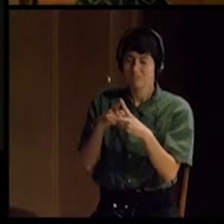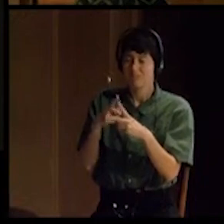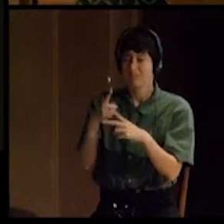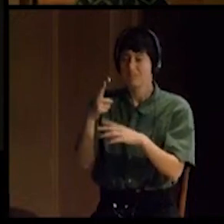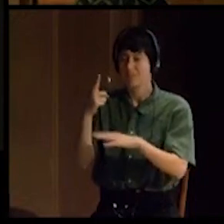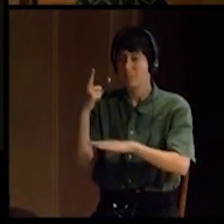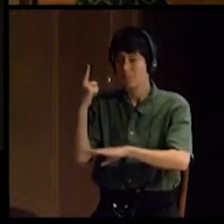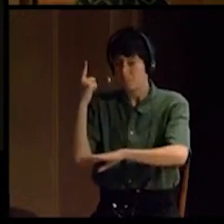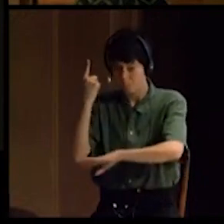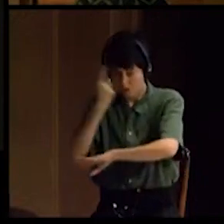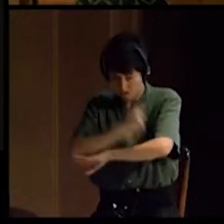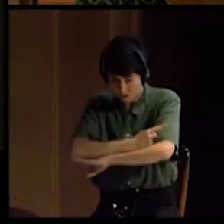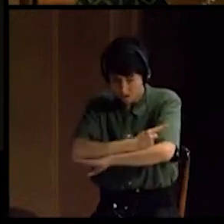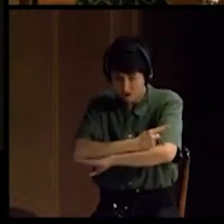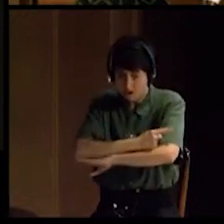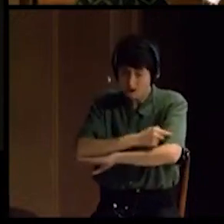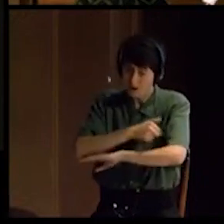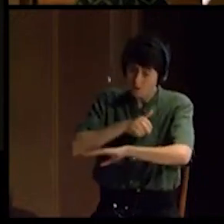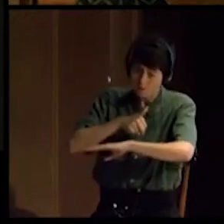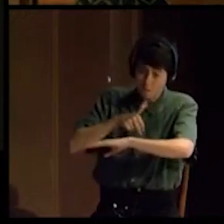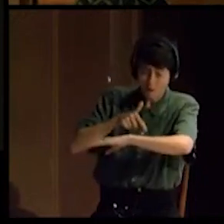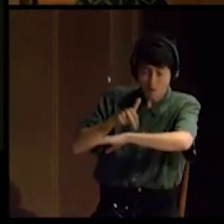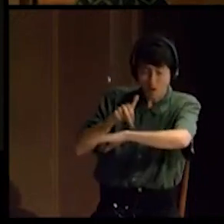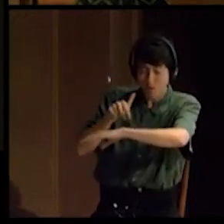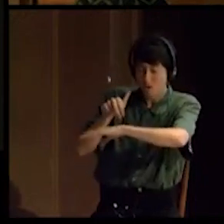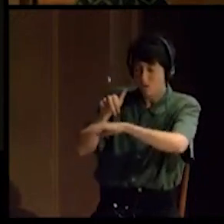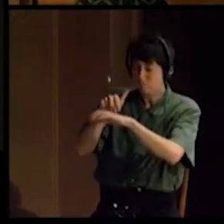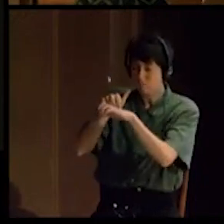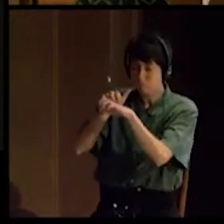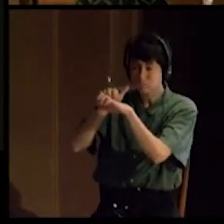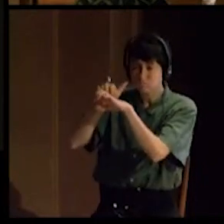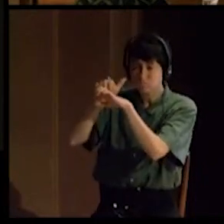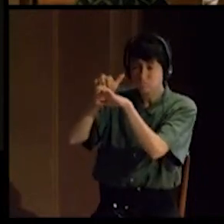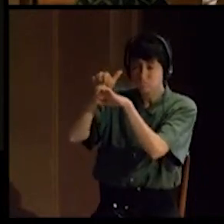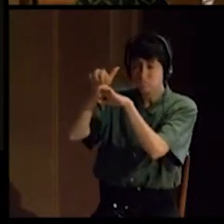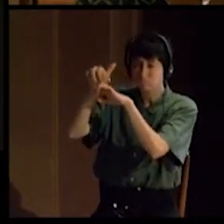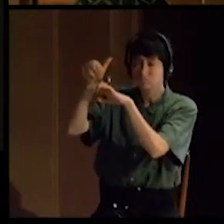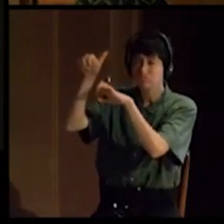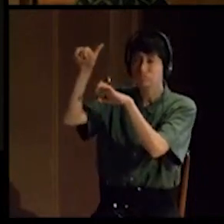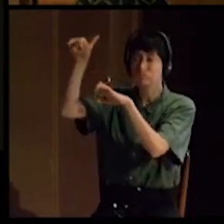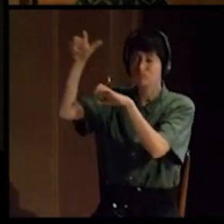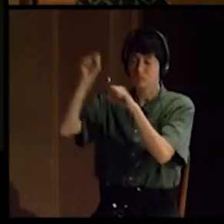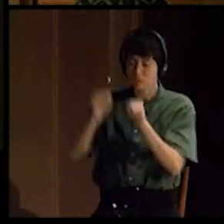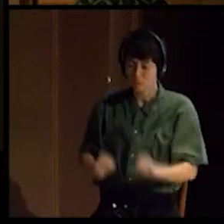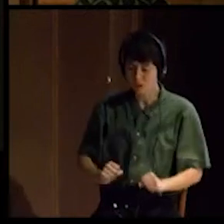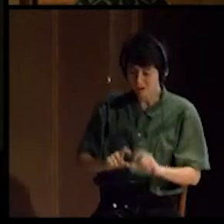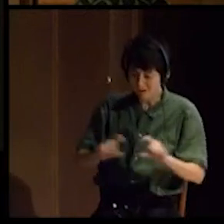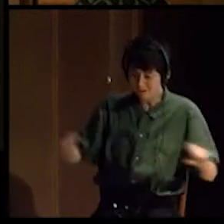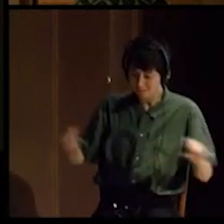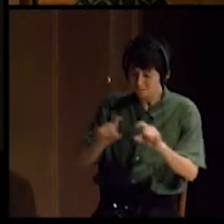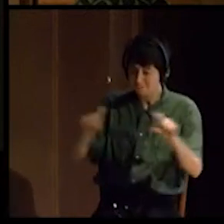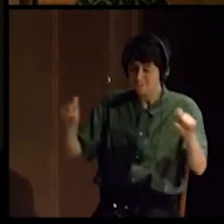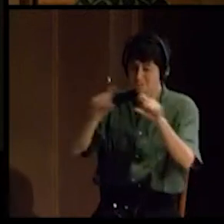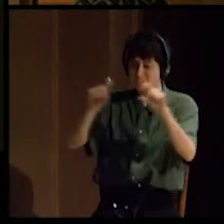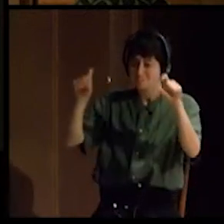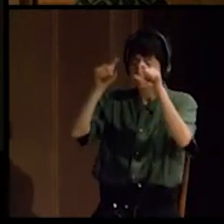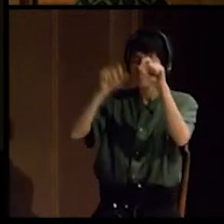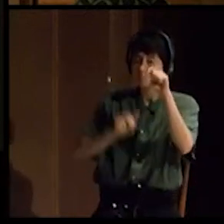you can go from subtropical forests at about 5,000 feet to cold, alpine tundra at 13,000 feet.